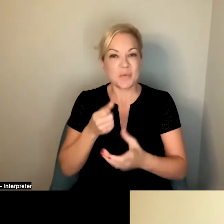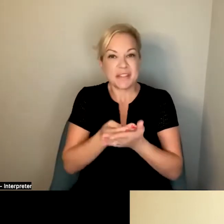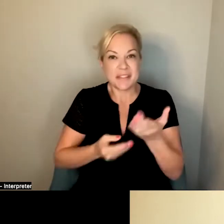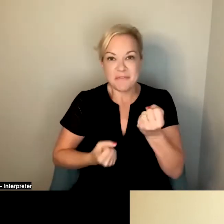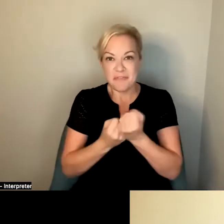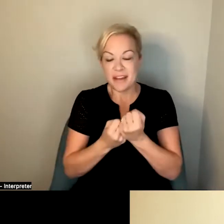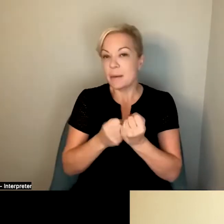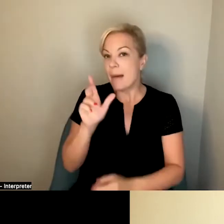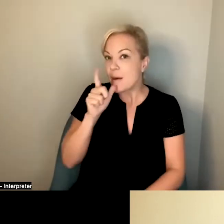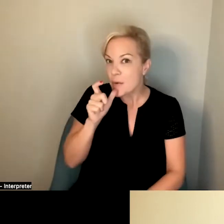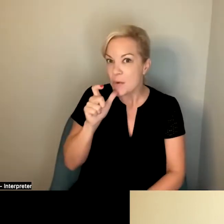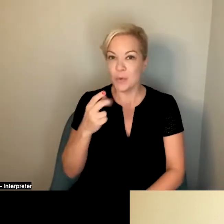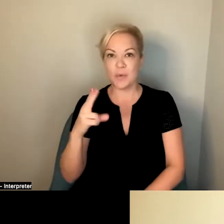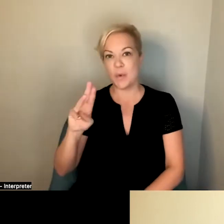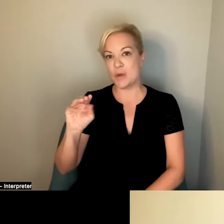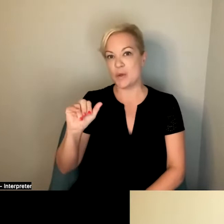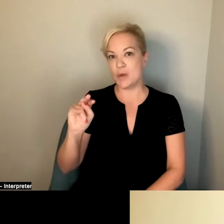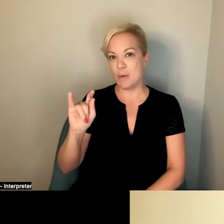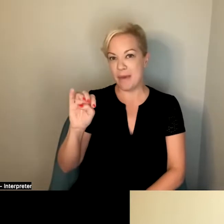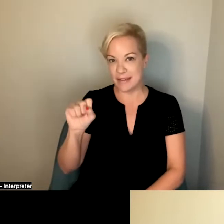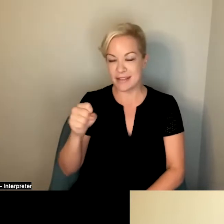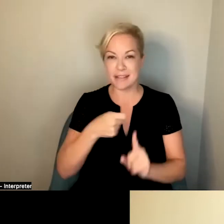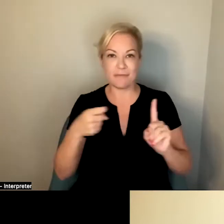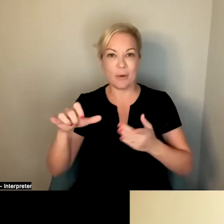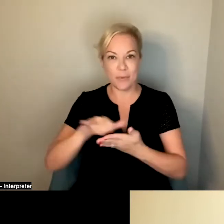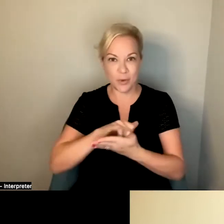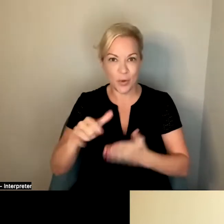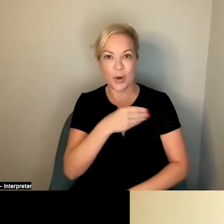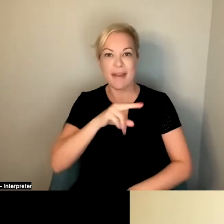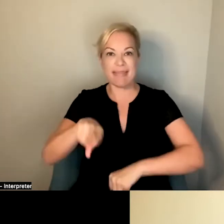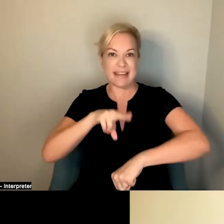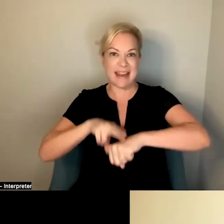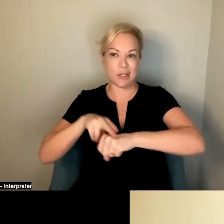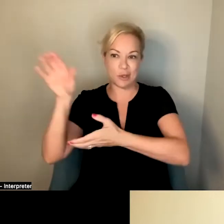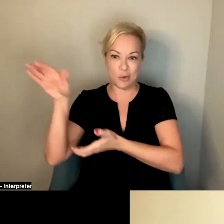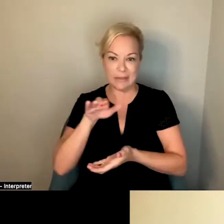with support from the National Endowment for the Humanities. In today's episode of redefining